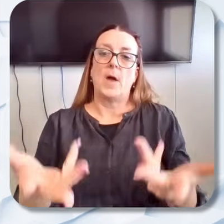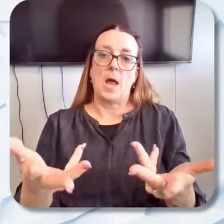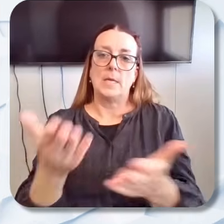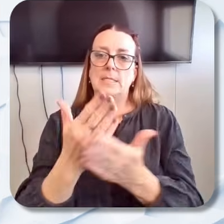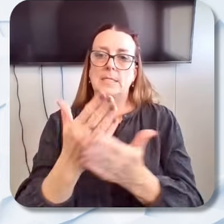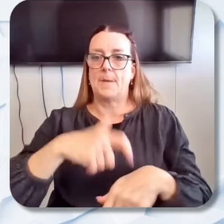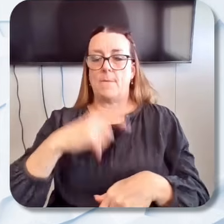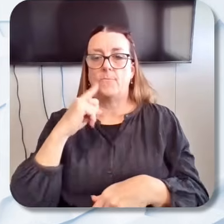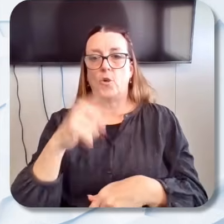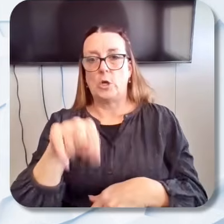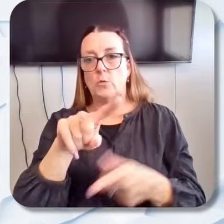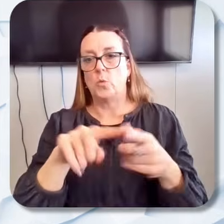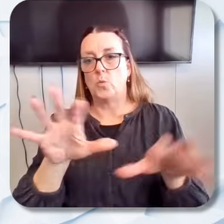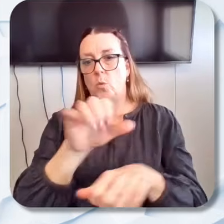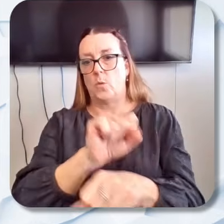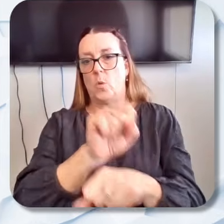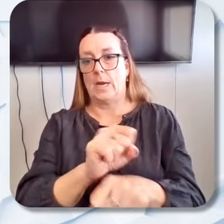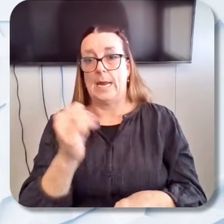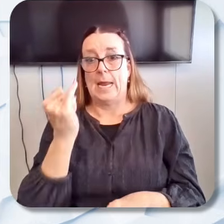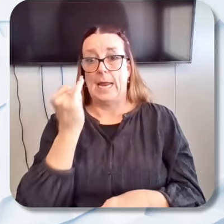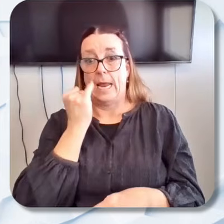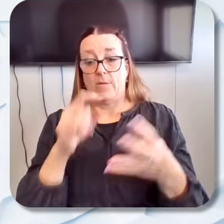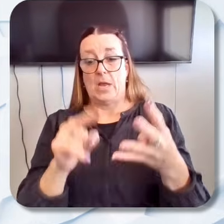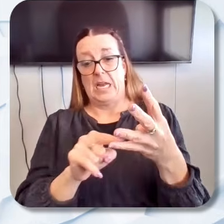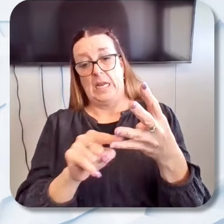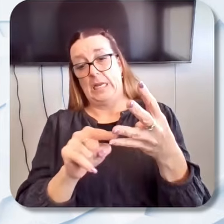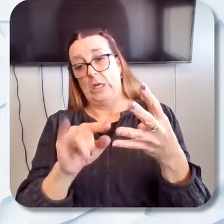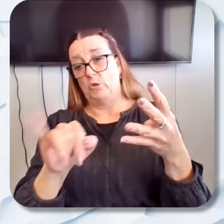for you all to do that, and if we get to the end of June, and districts are really struggling